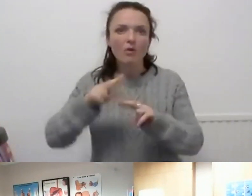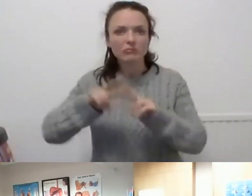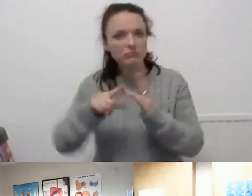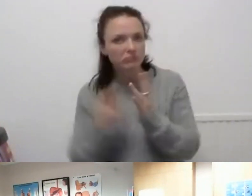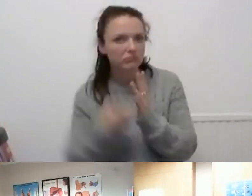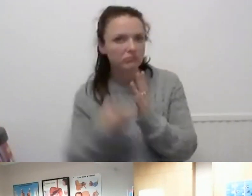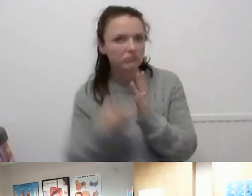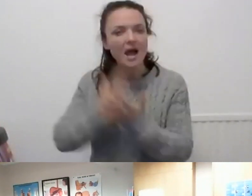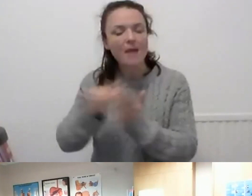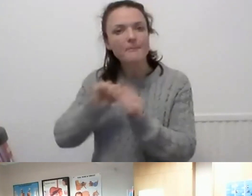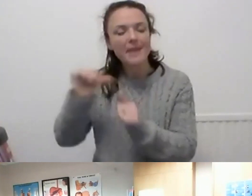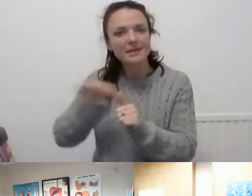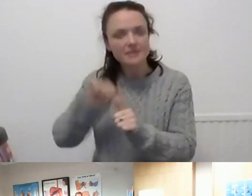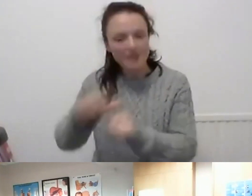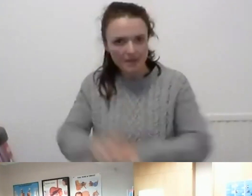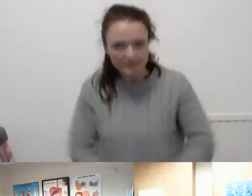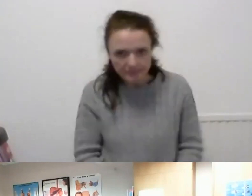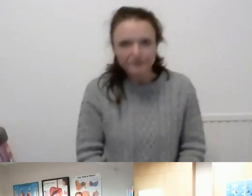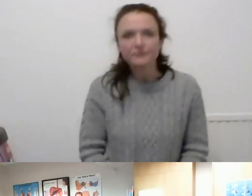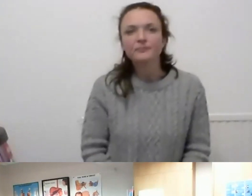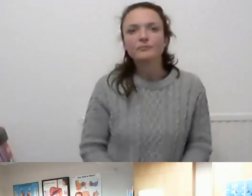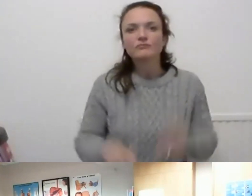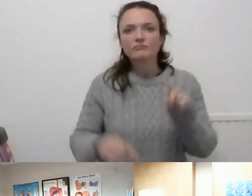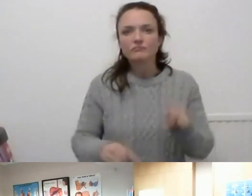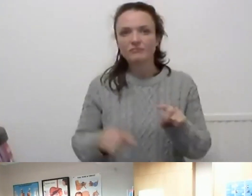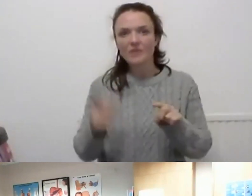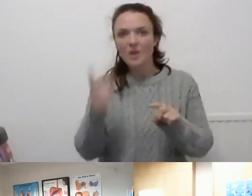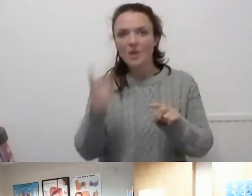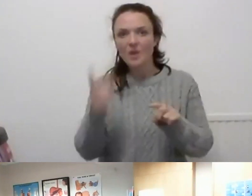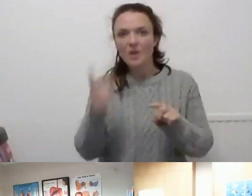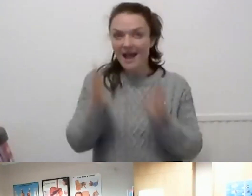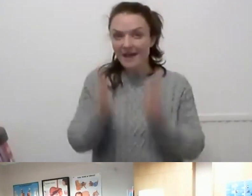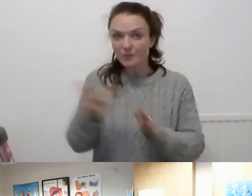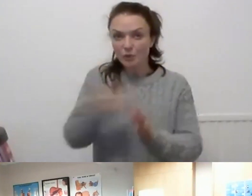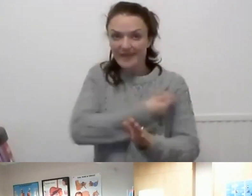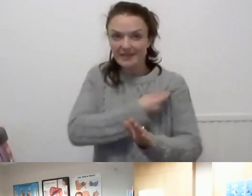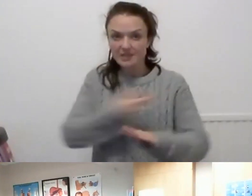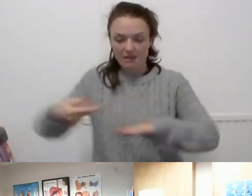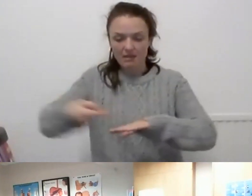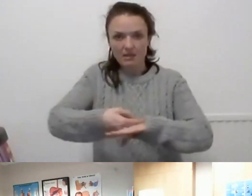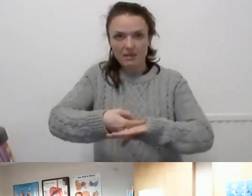infused through a cleaner, then again, I think the advice is is to not have have the first one.